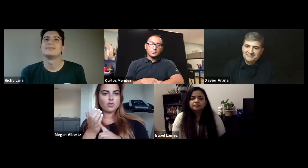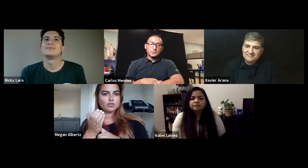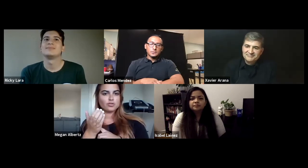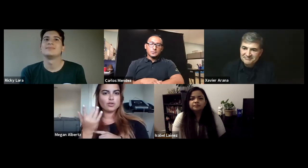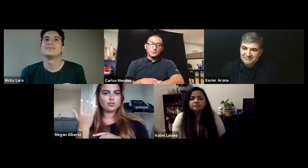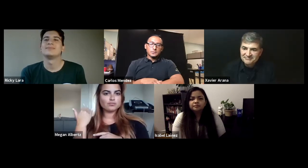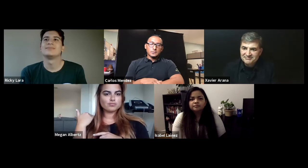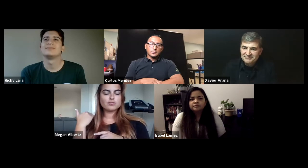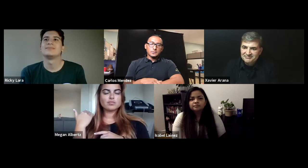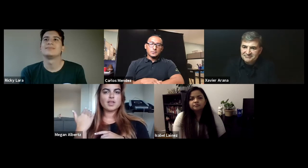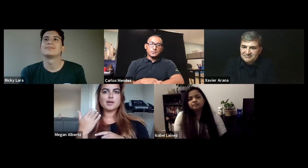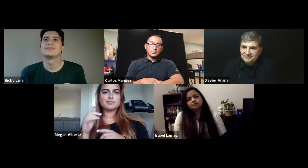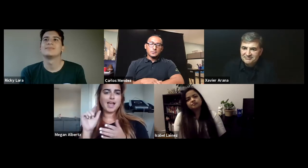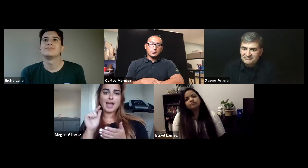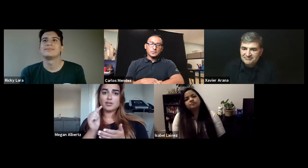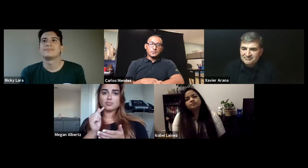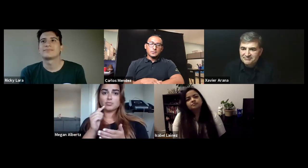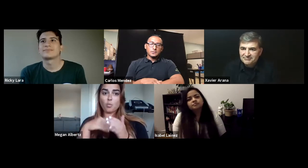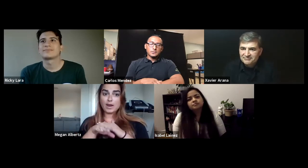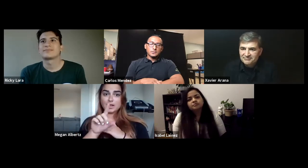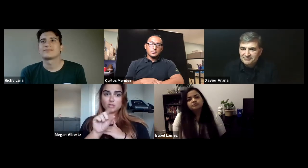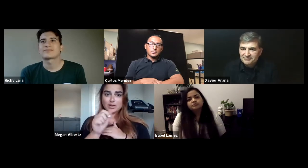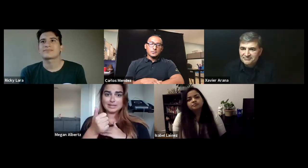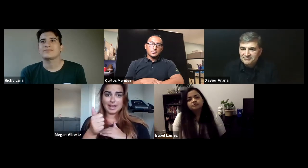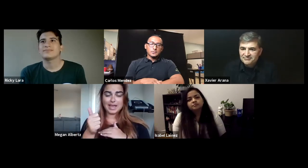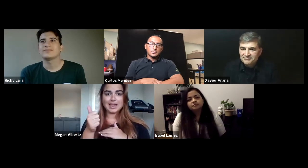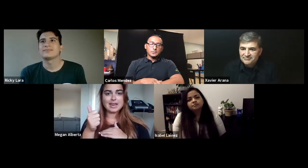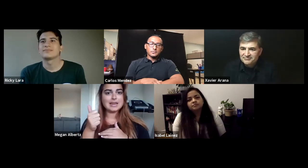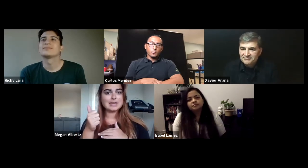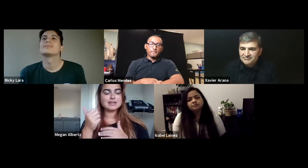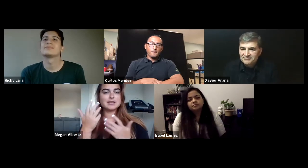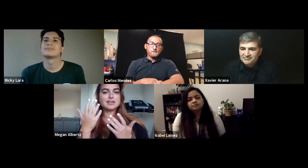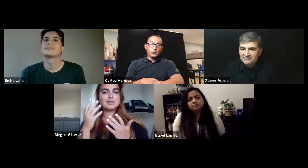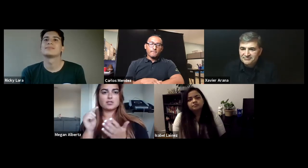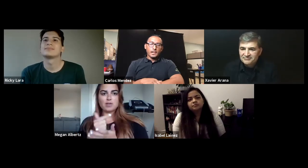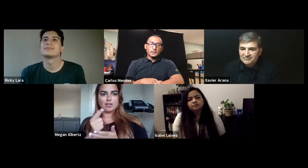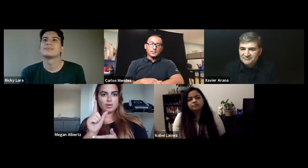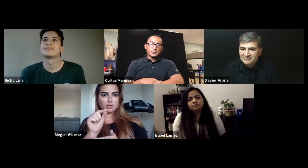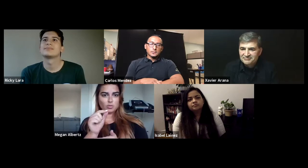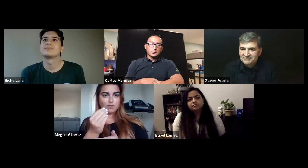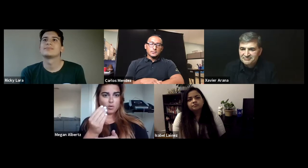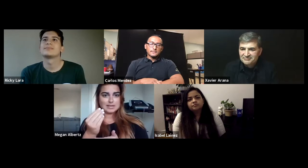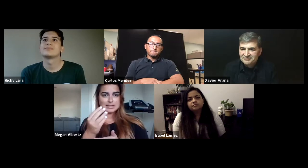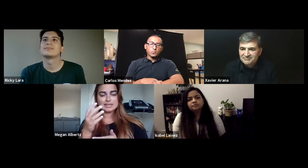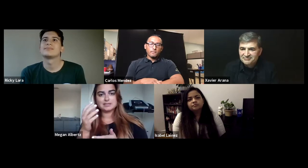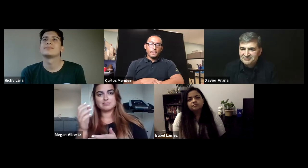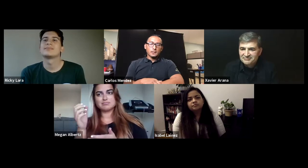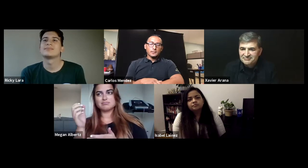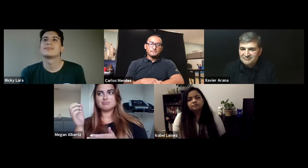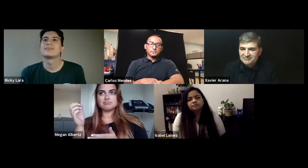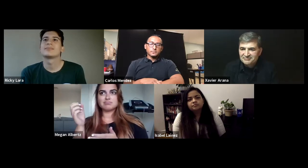that I had known more about my own identity and culture. Um, I graduated in... I graduated in 2014.